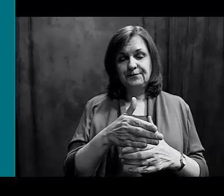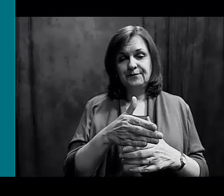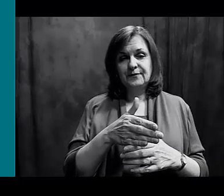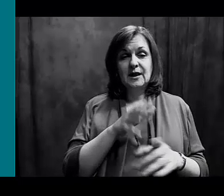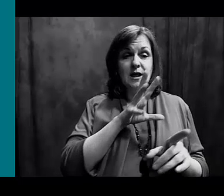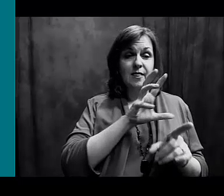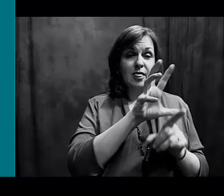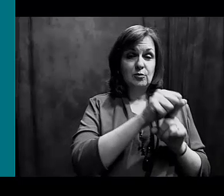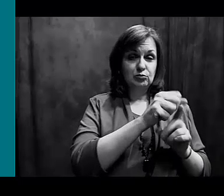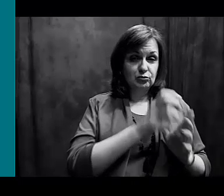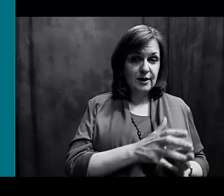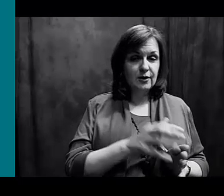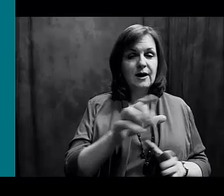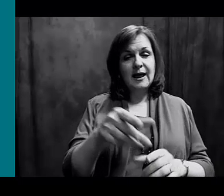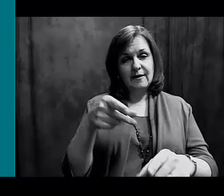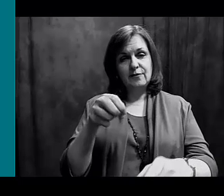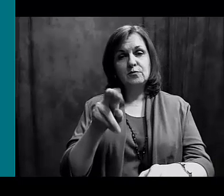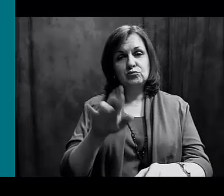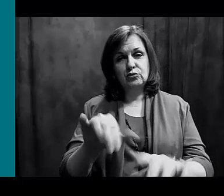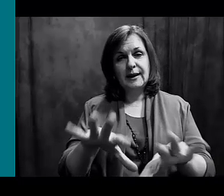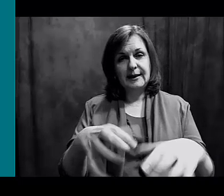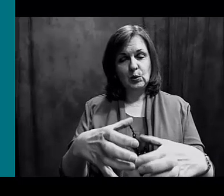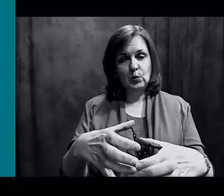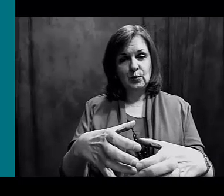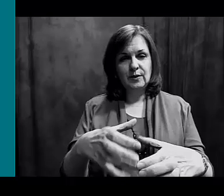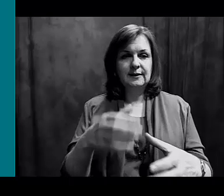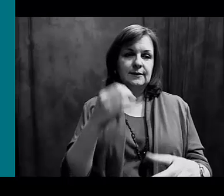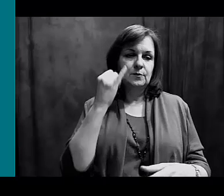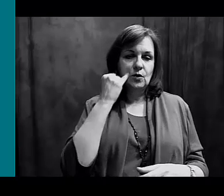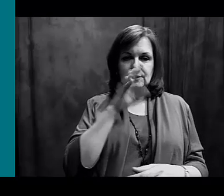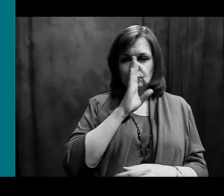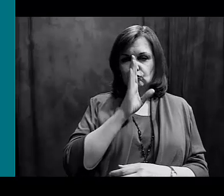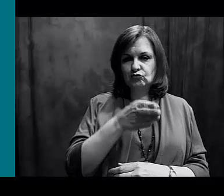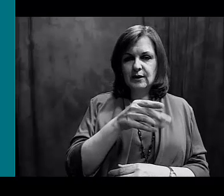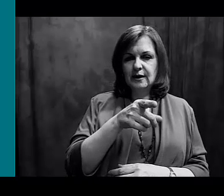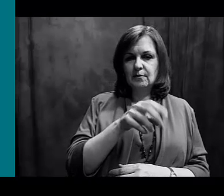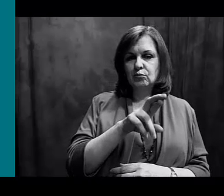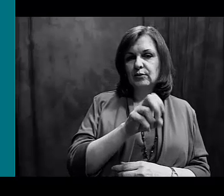the predator and prey item whether it be straight predation